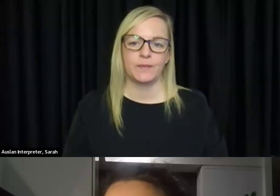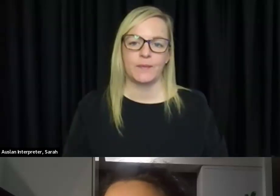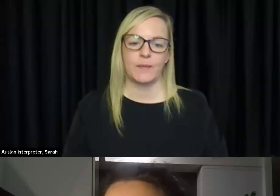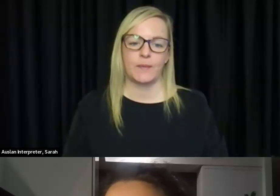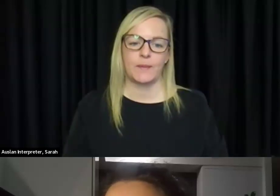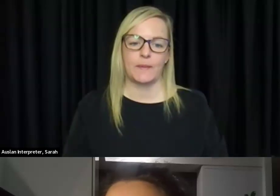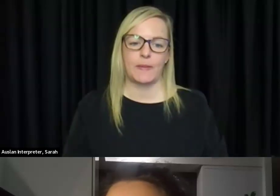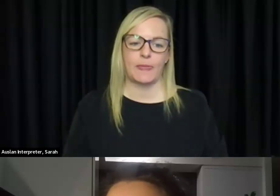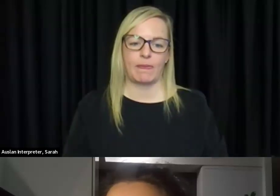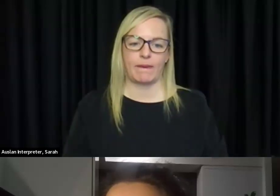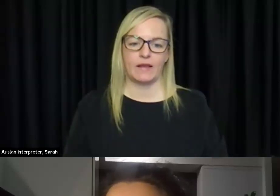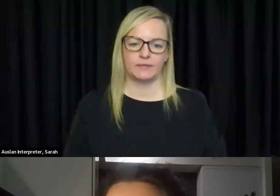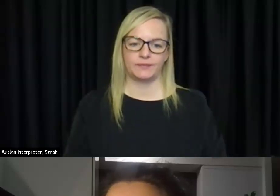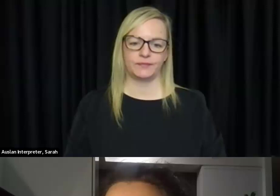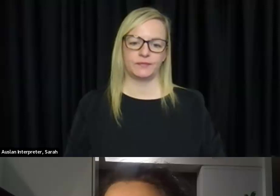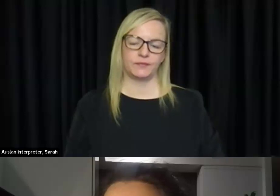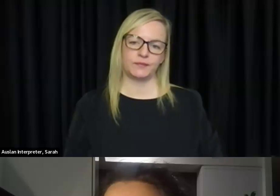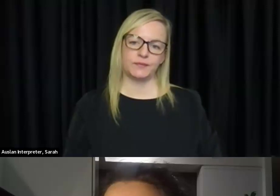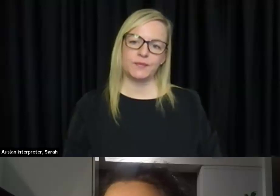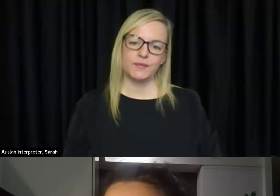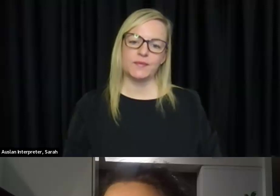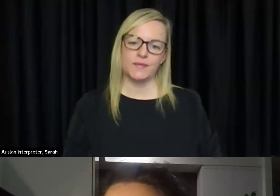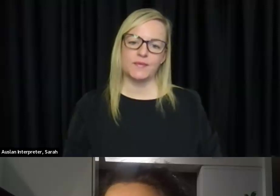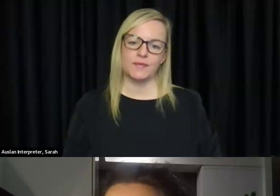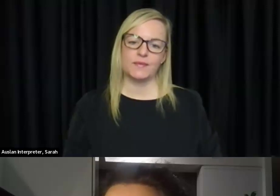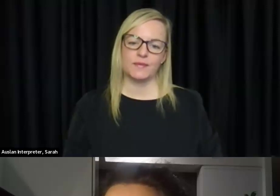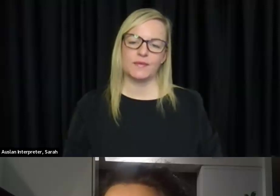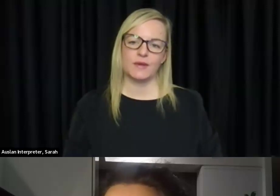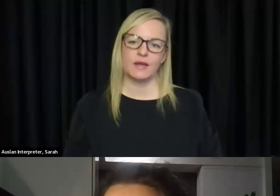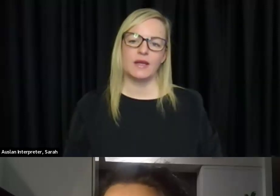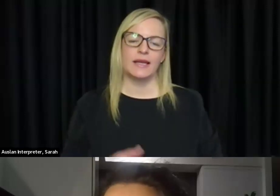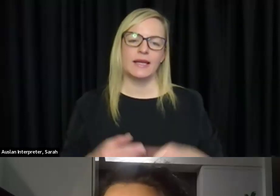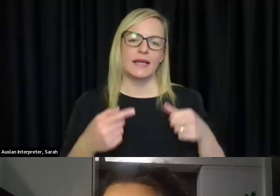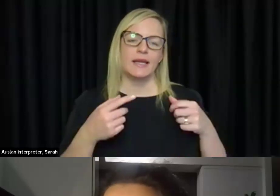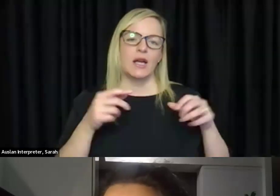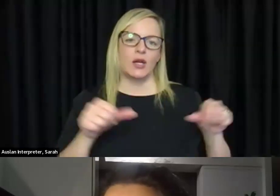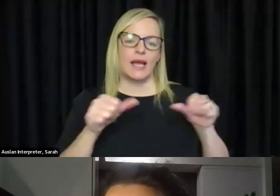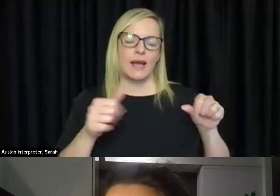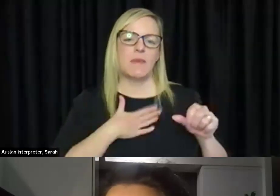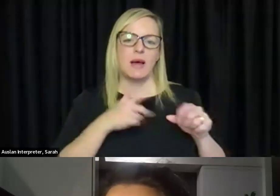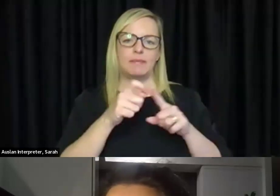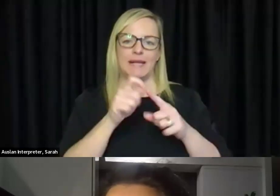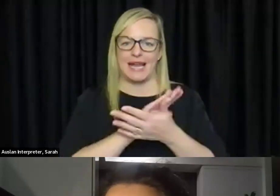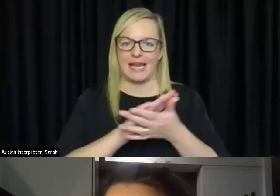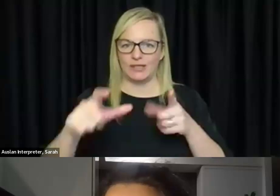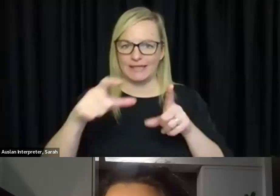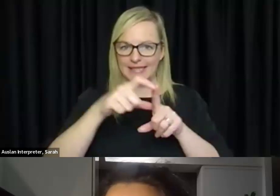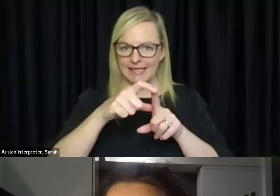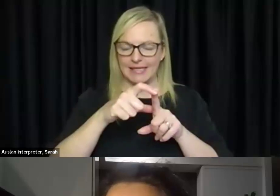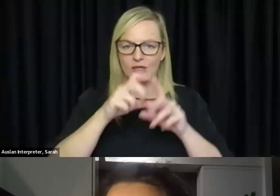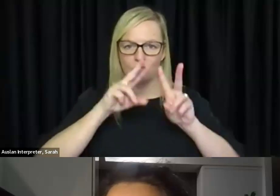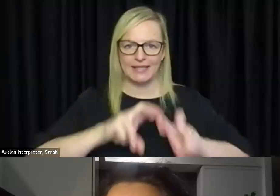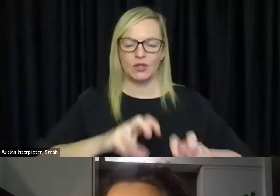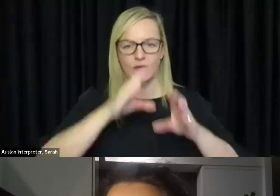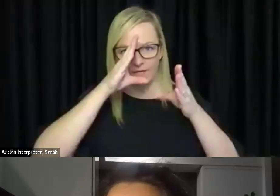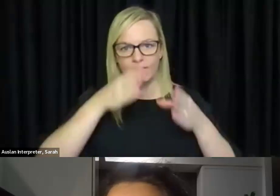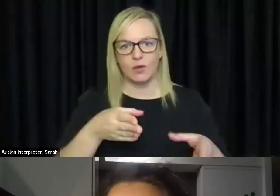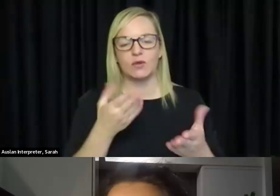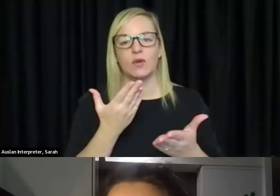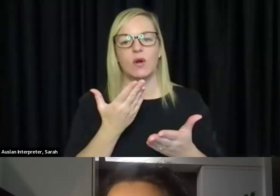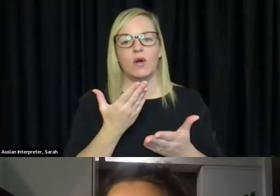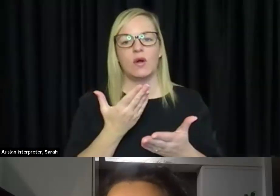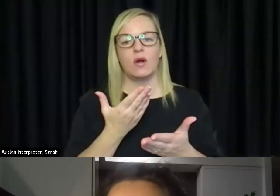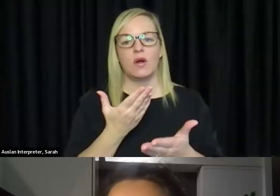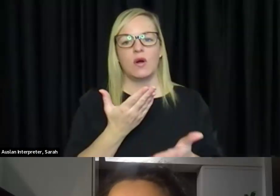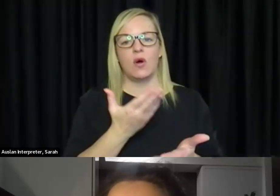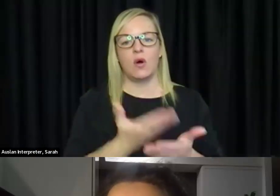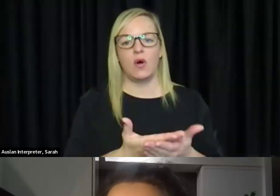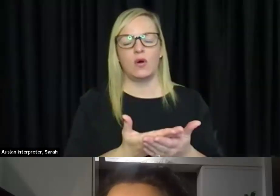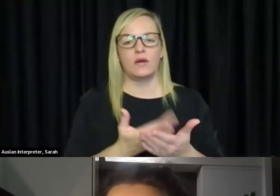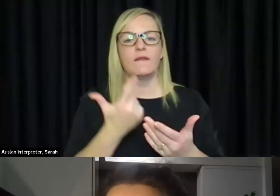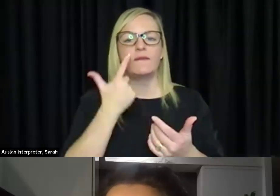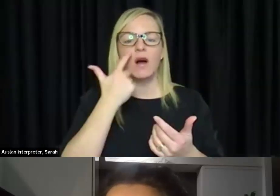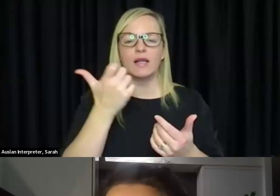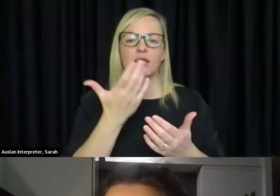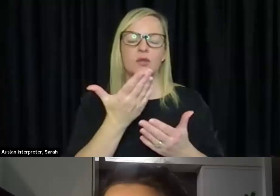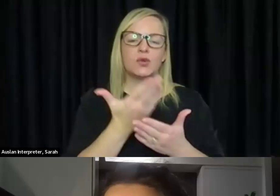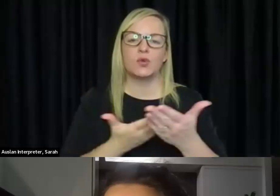Sure. So my PhD project is focused on exploring stories about disability or stories